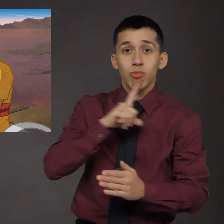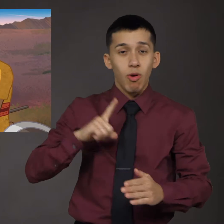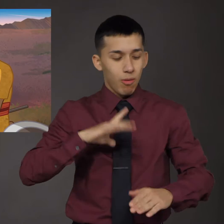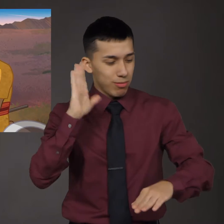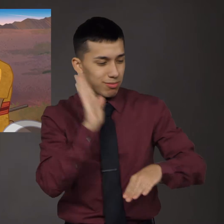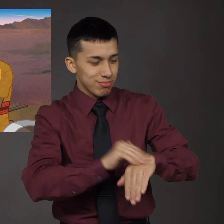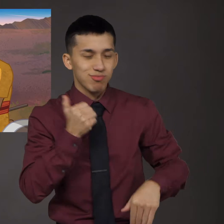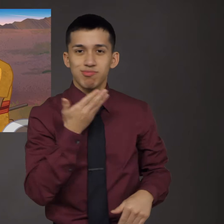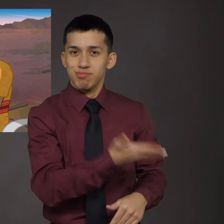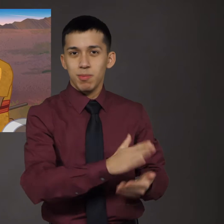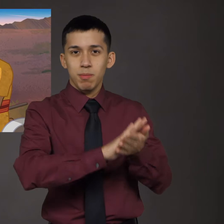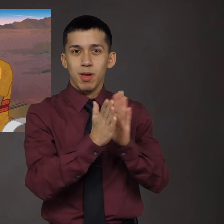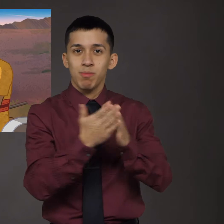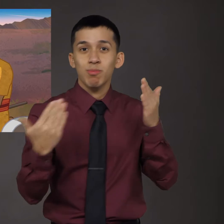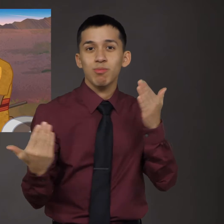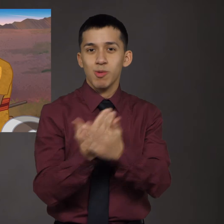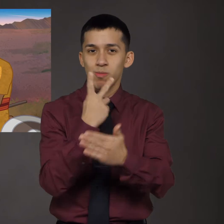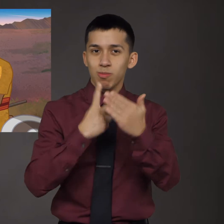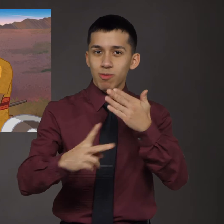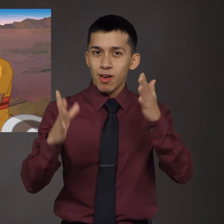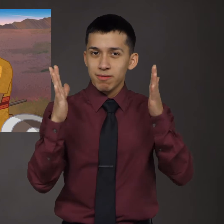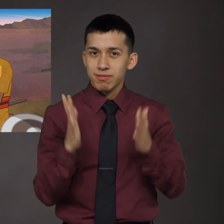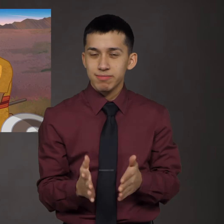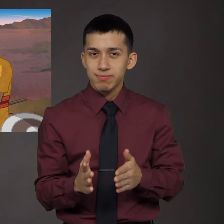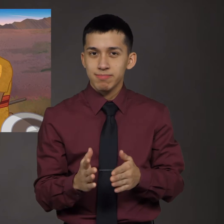after the prophet Moses was taken to heaven.